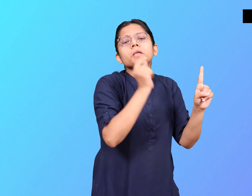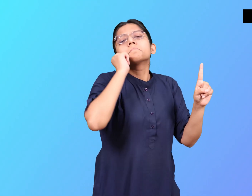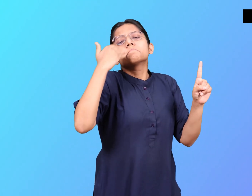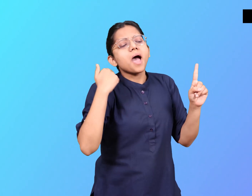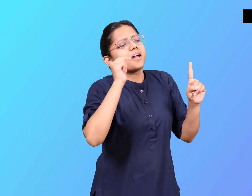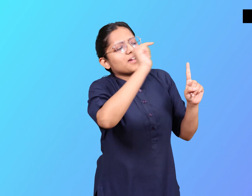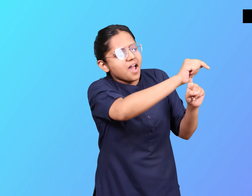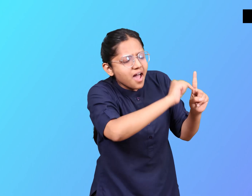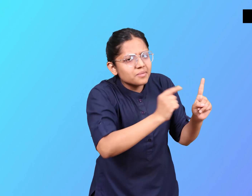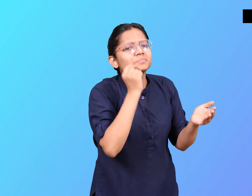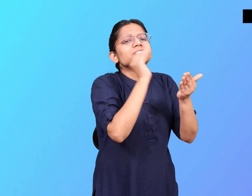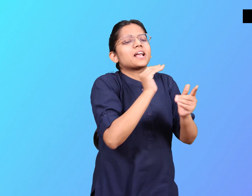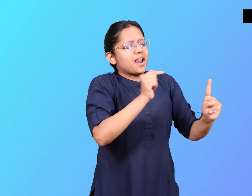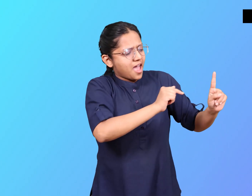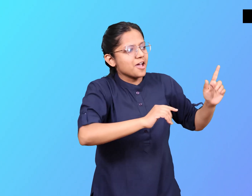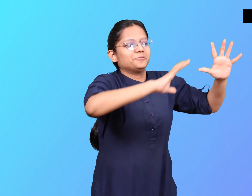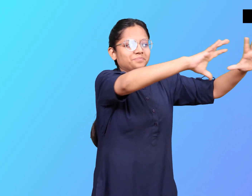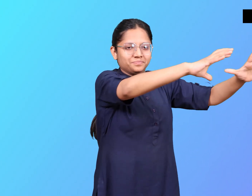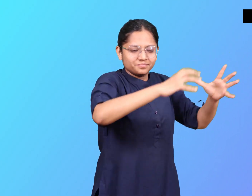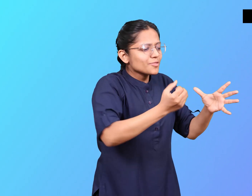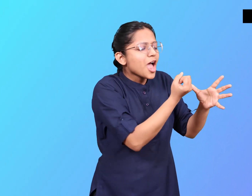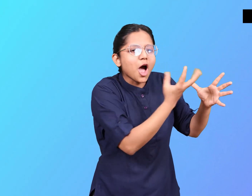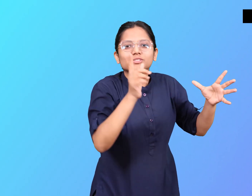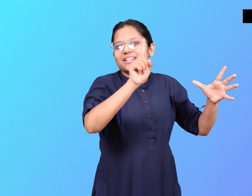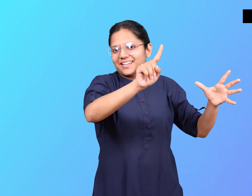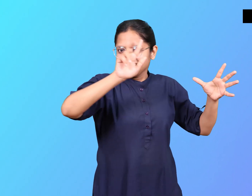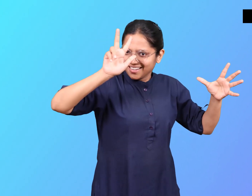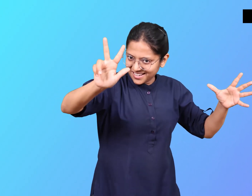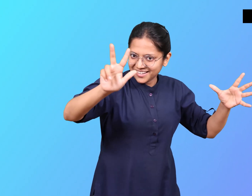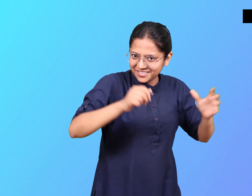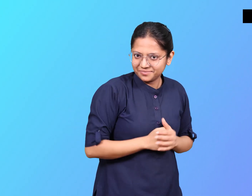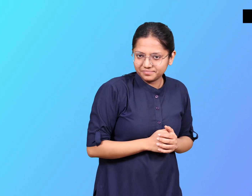They also sent his sons and brothers, 18 men in all.